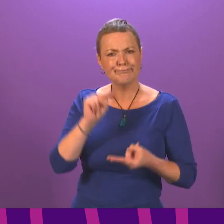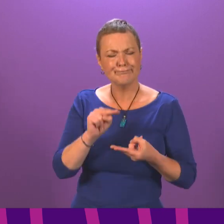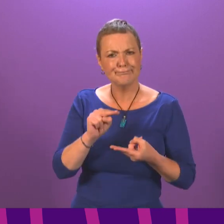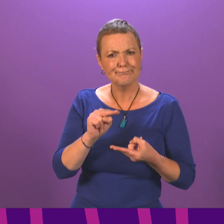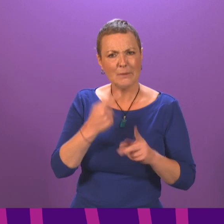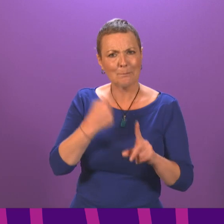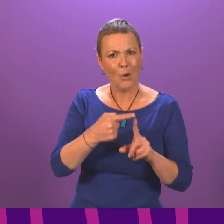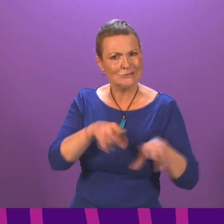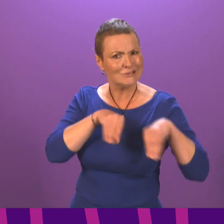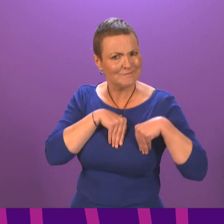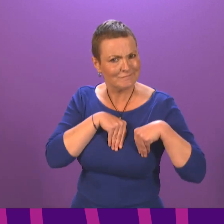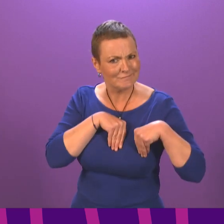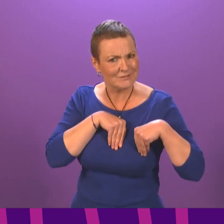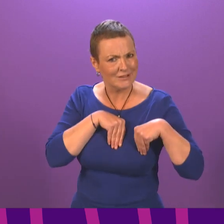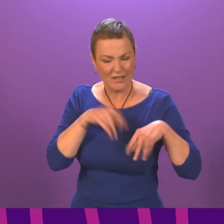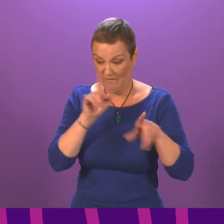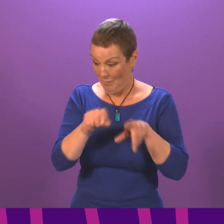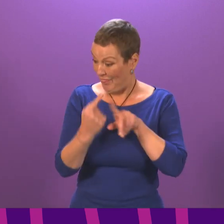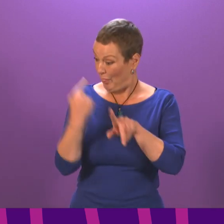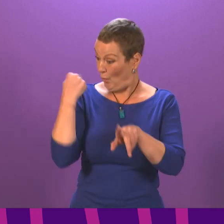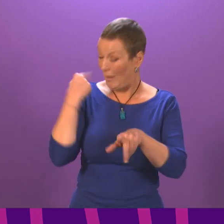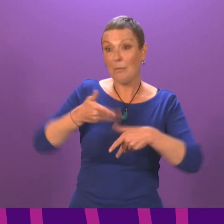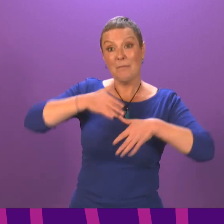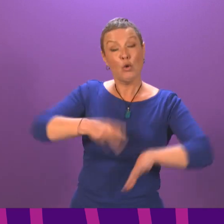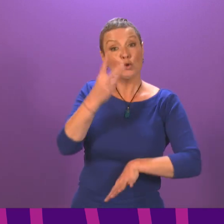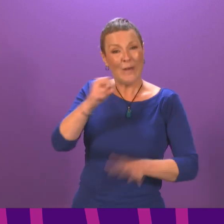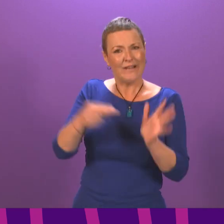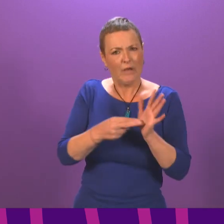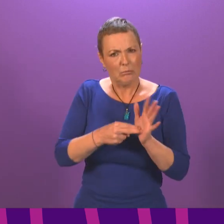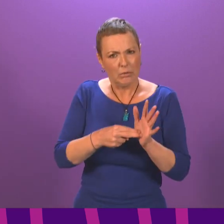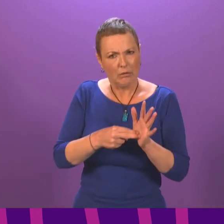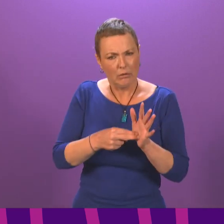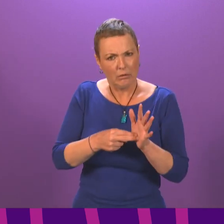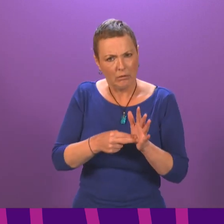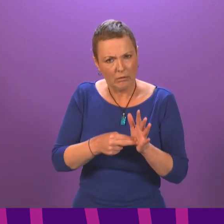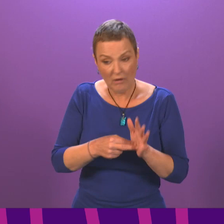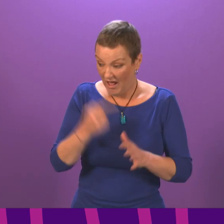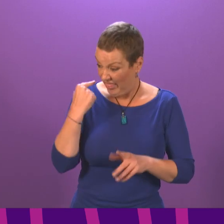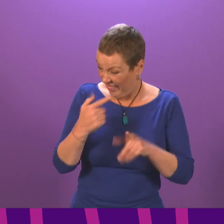week. In the week before 20 November, the drop was a significant 25 per cent, which